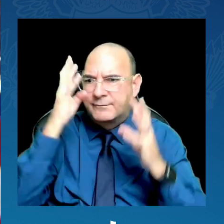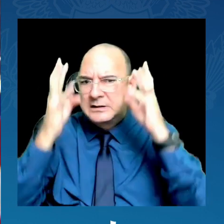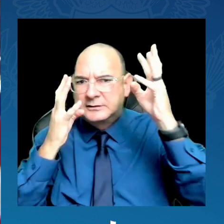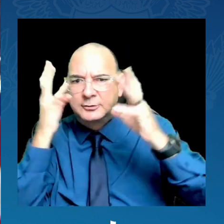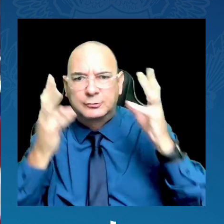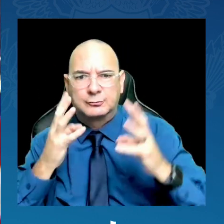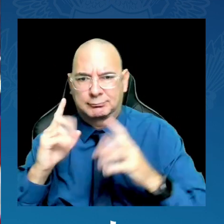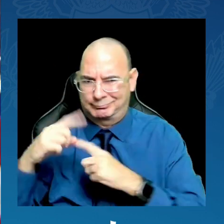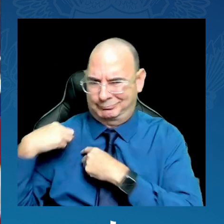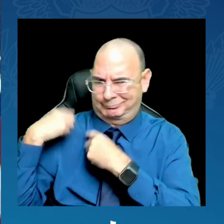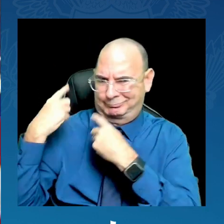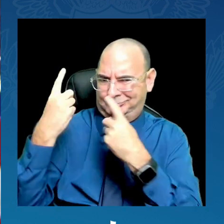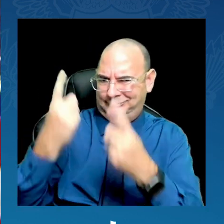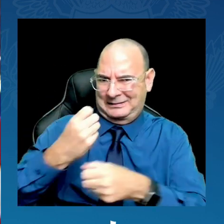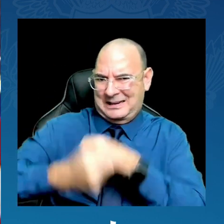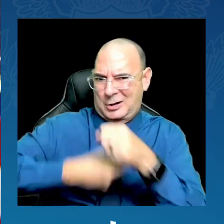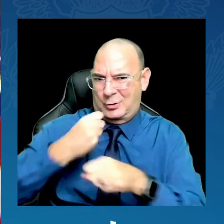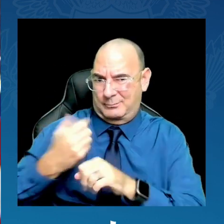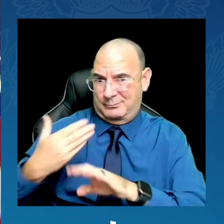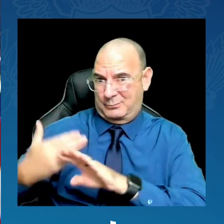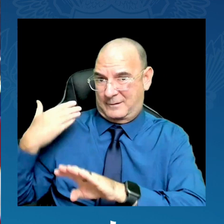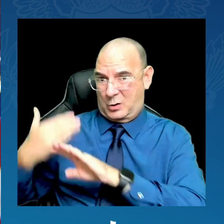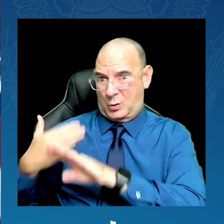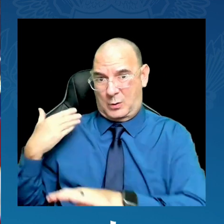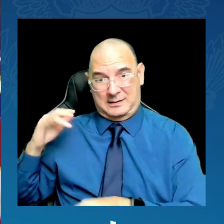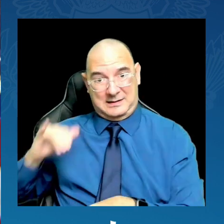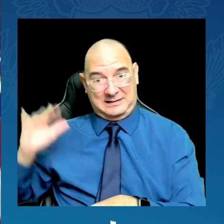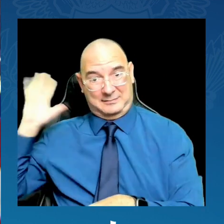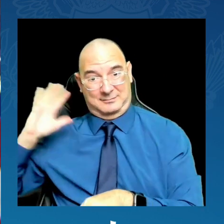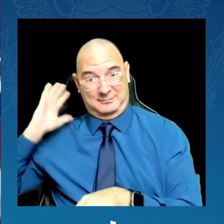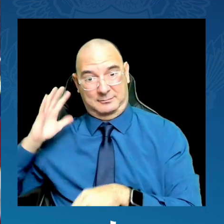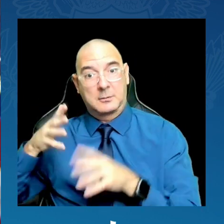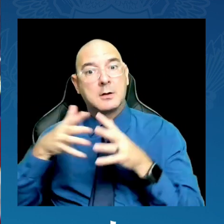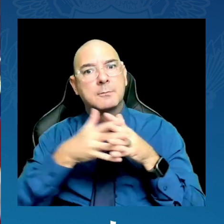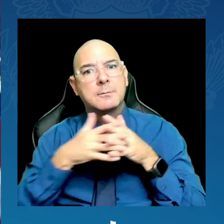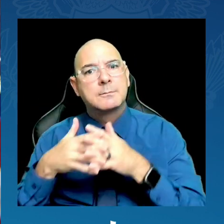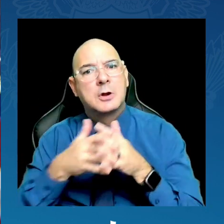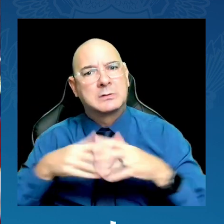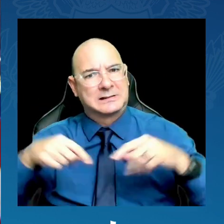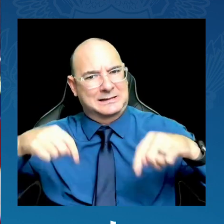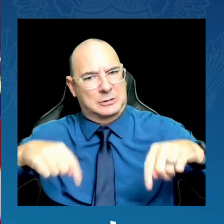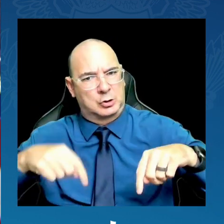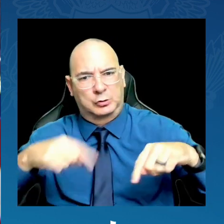at the time, America was at real risk of falling behind.